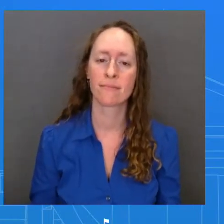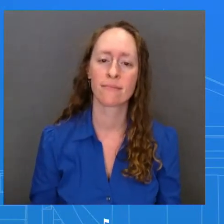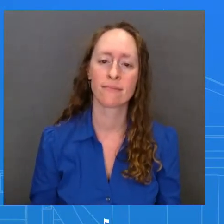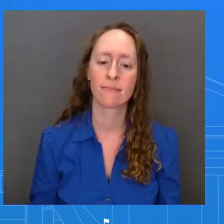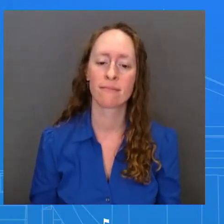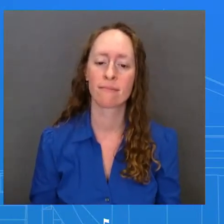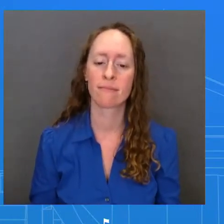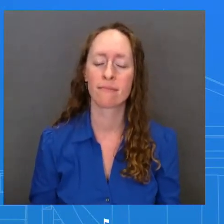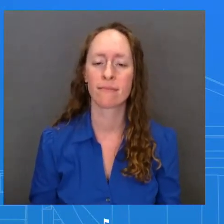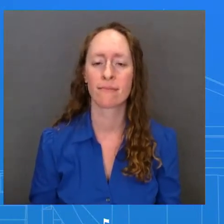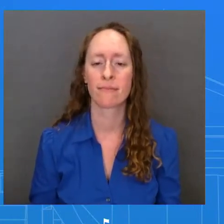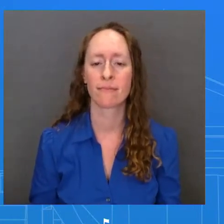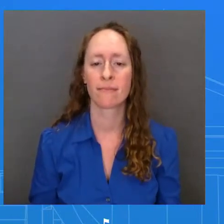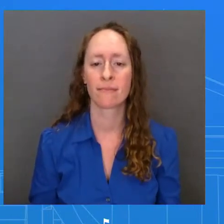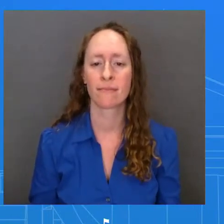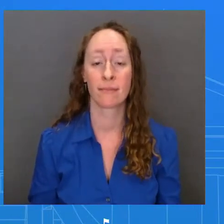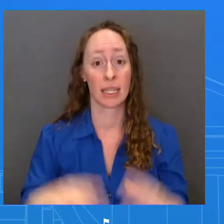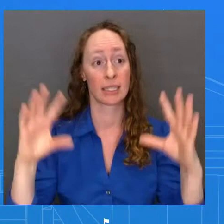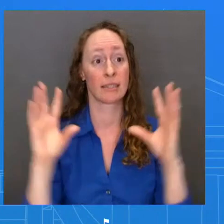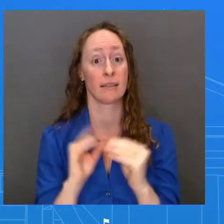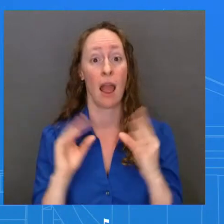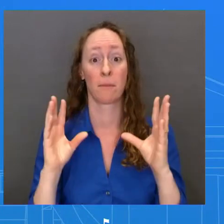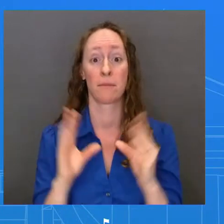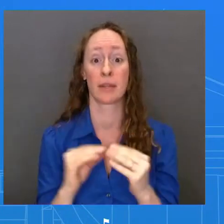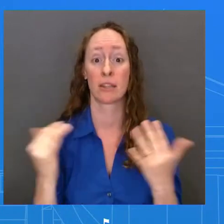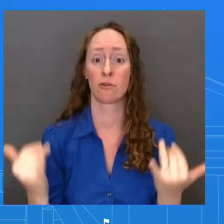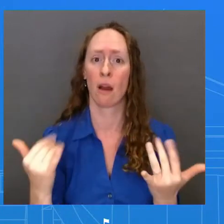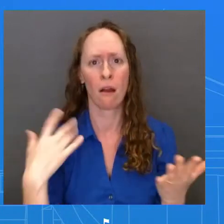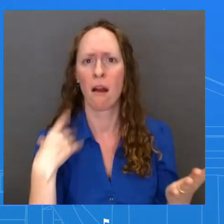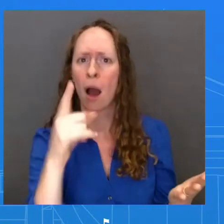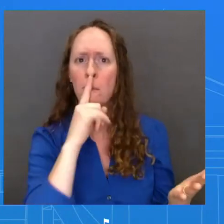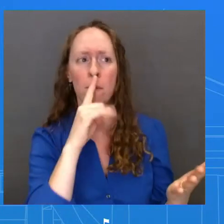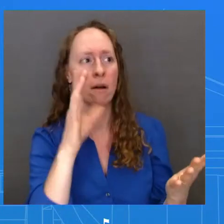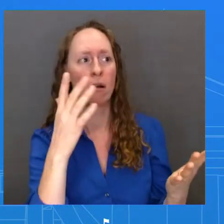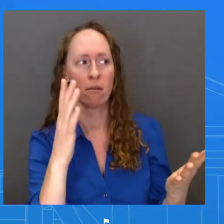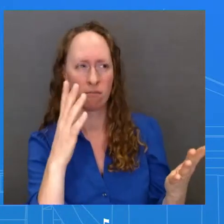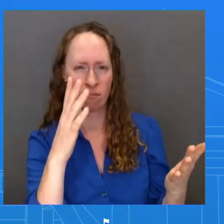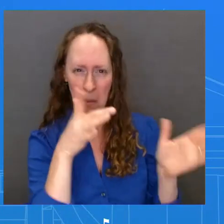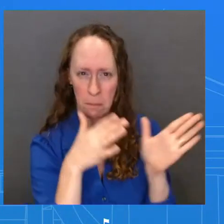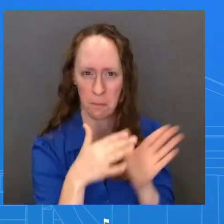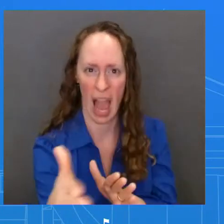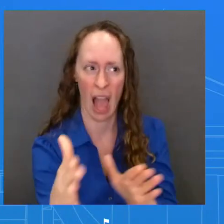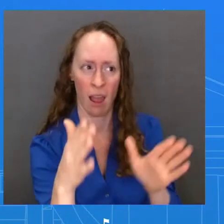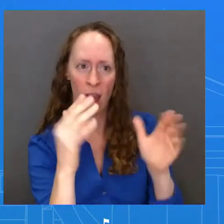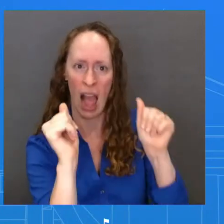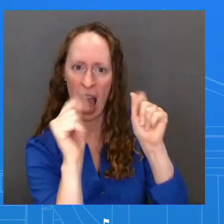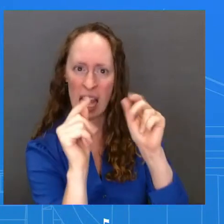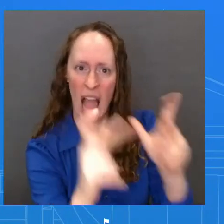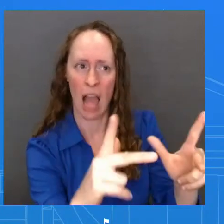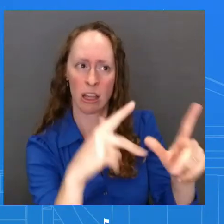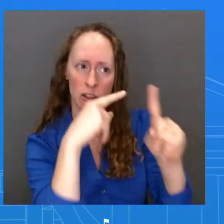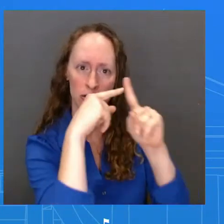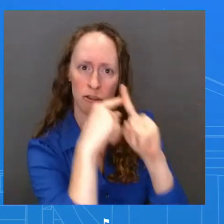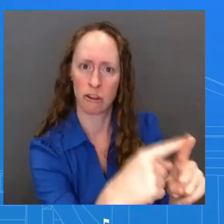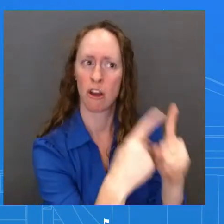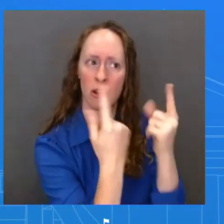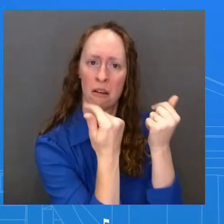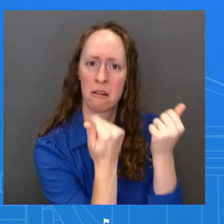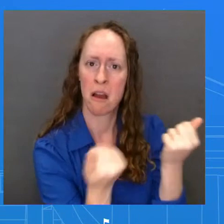It is for something. It is for a vision of the Indo-Pacific that is free, open, secure, and prosperous. This is an affirmative agenda.